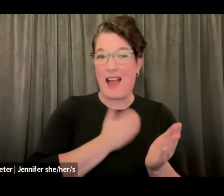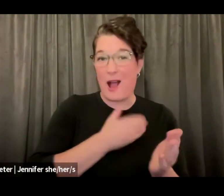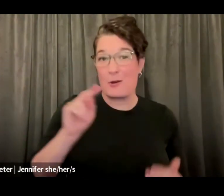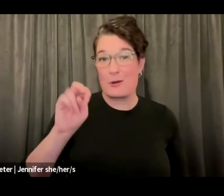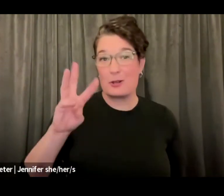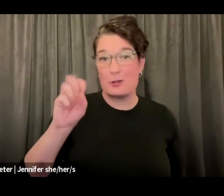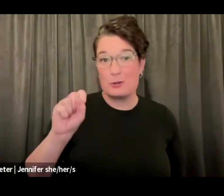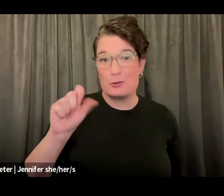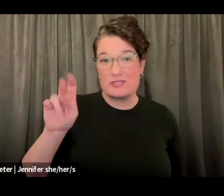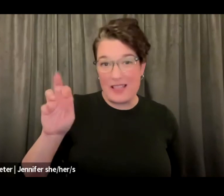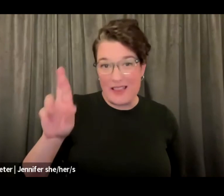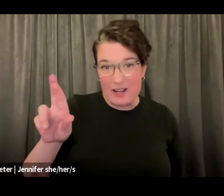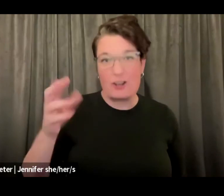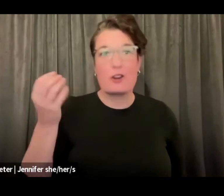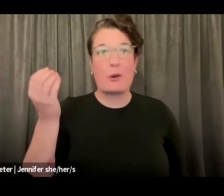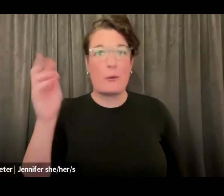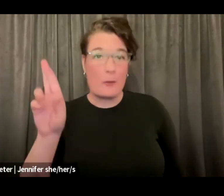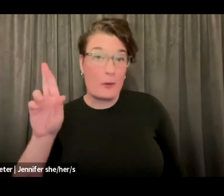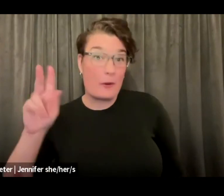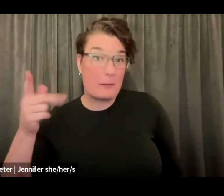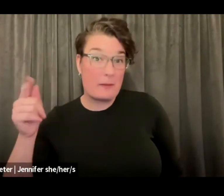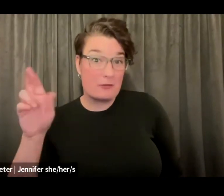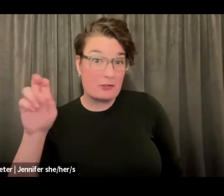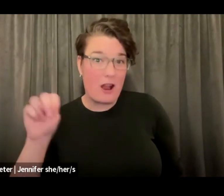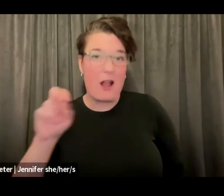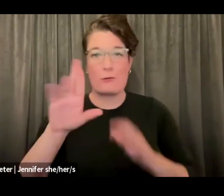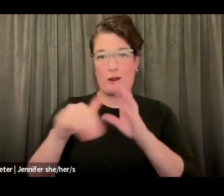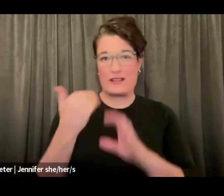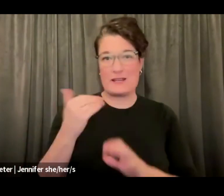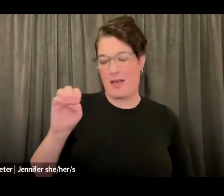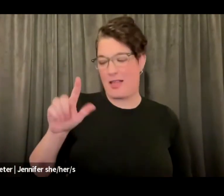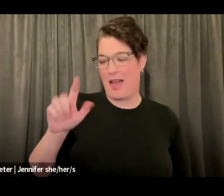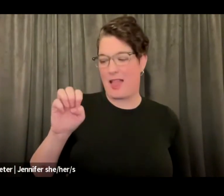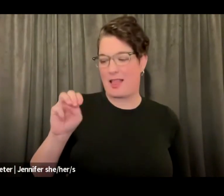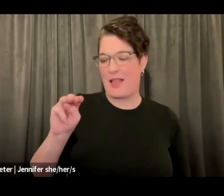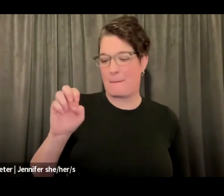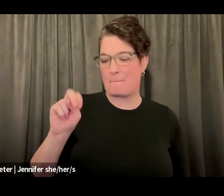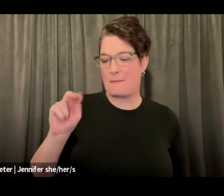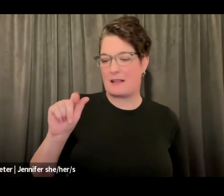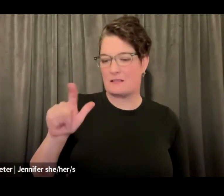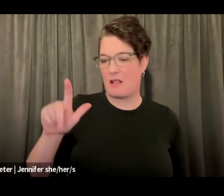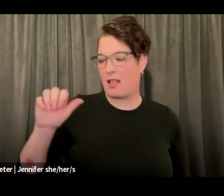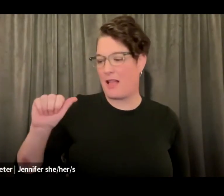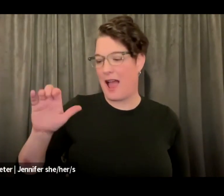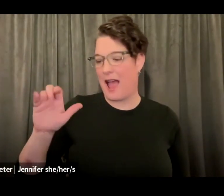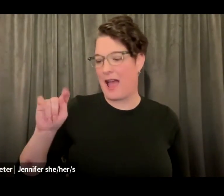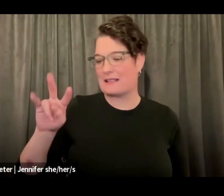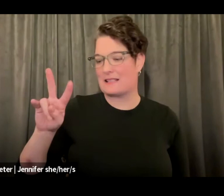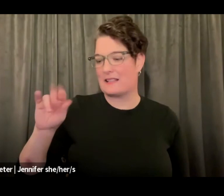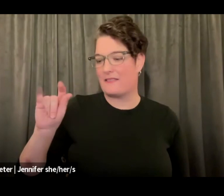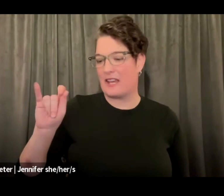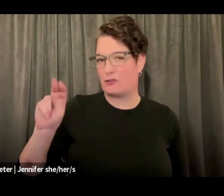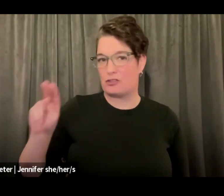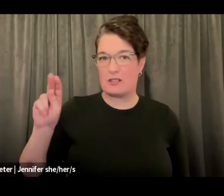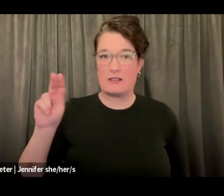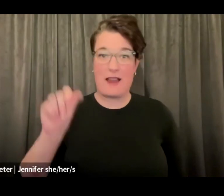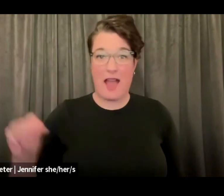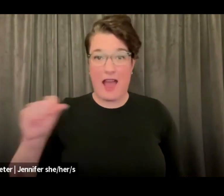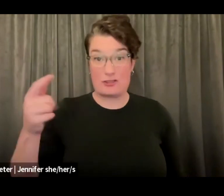at elemental activation at gmail dot com Nomy: and I'm also gonna be holding a Sukkot event here